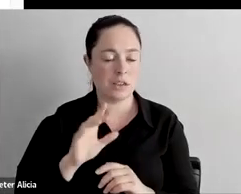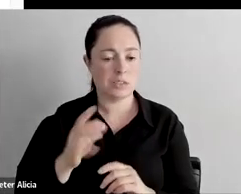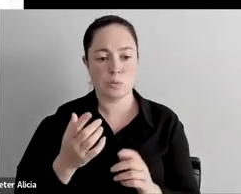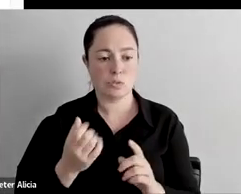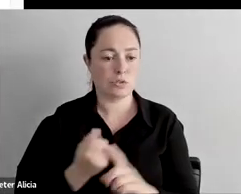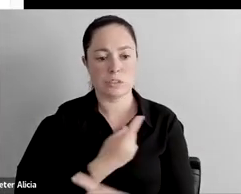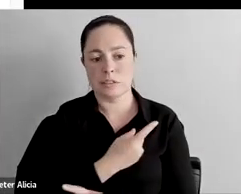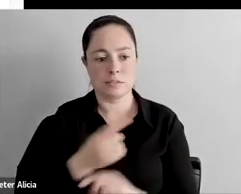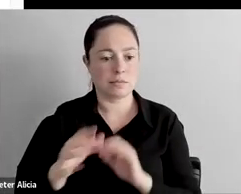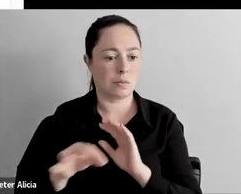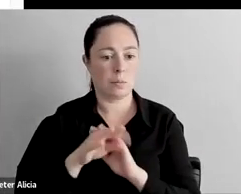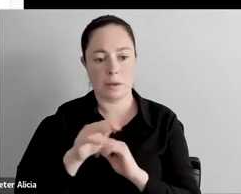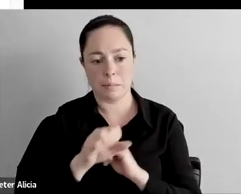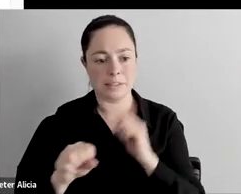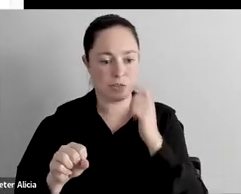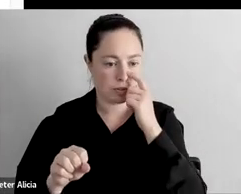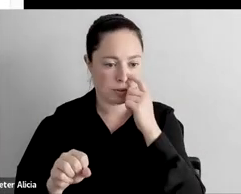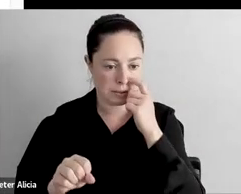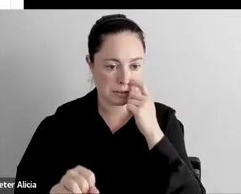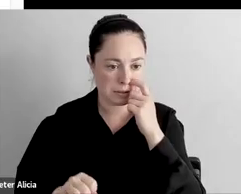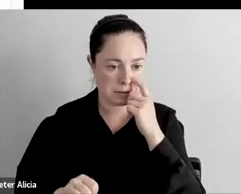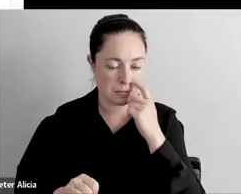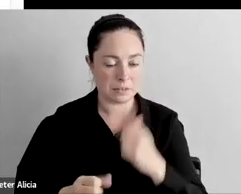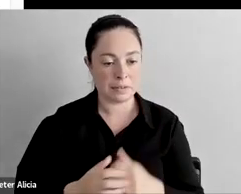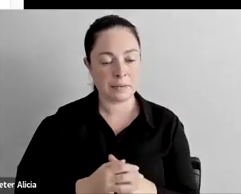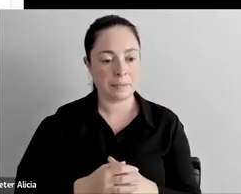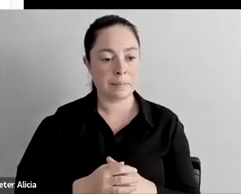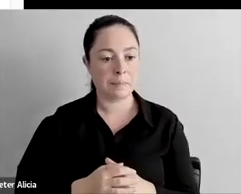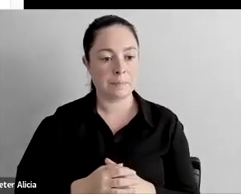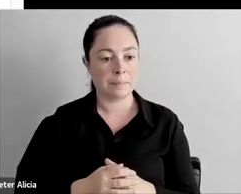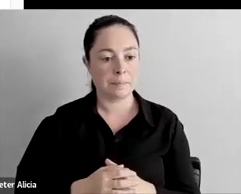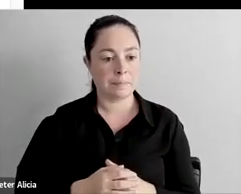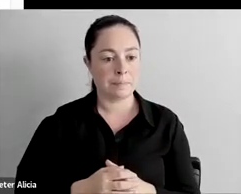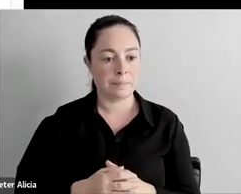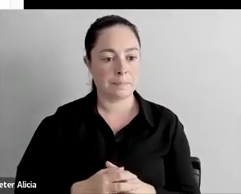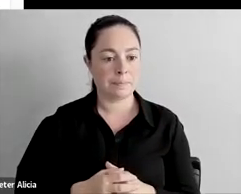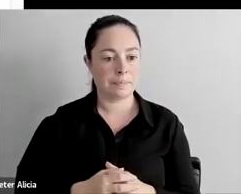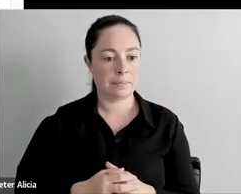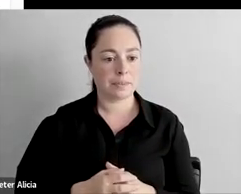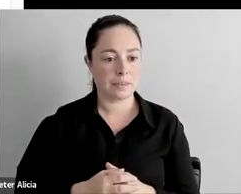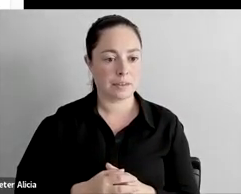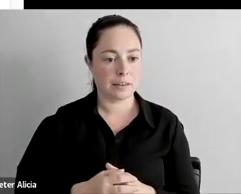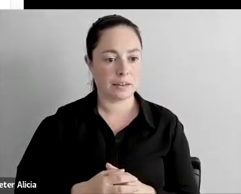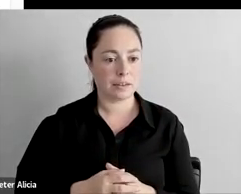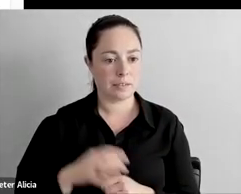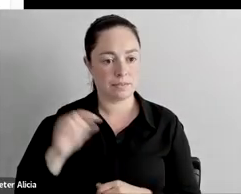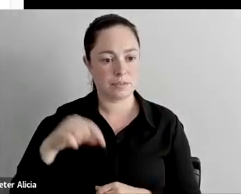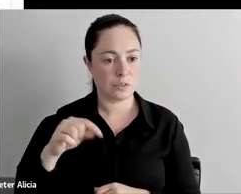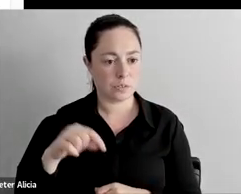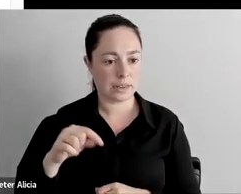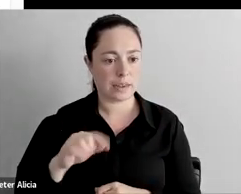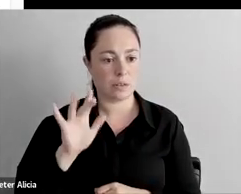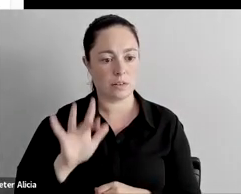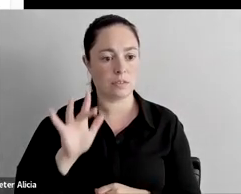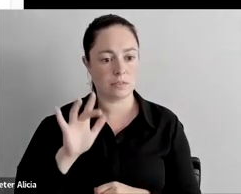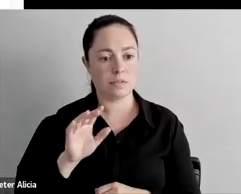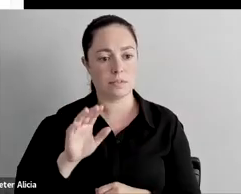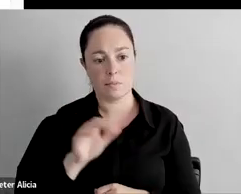for a second. So we can select the states select drop-down menu, scroll down to Massachusetts.